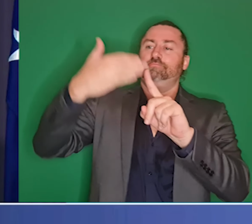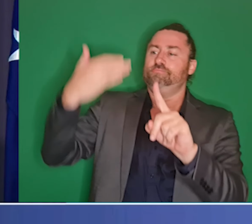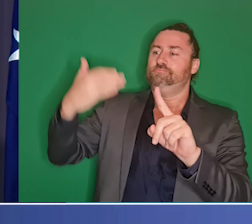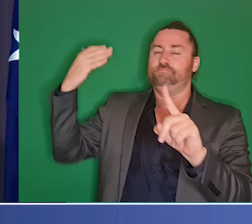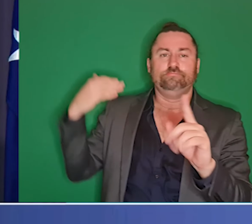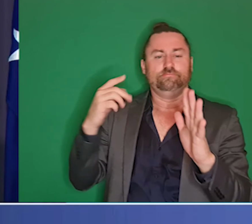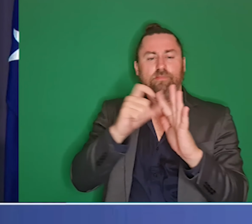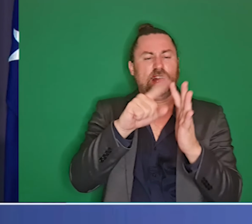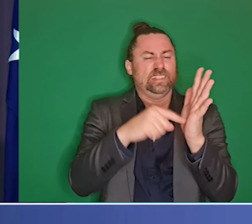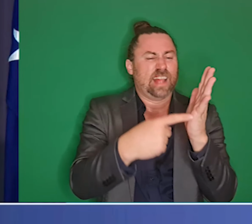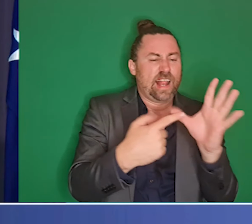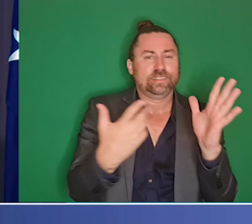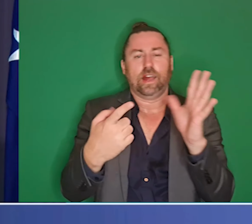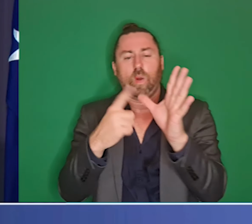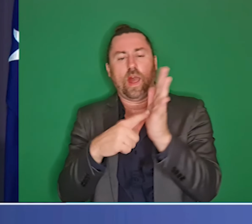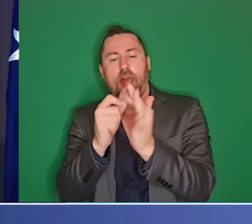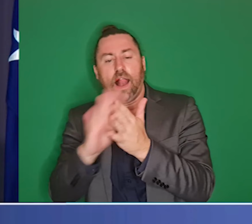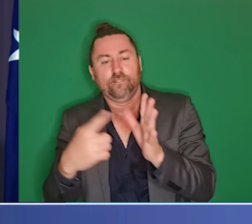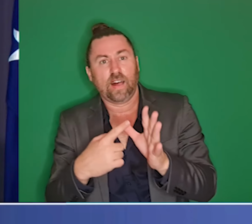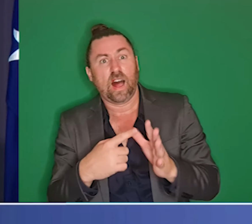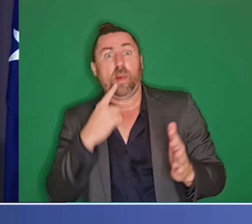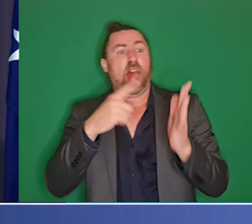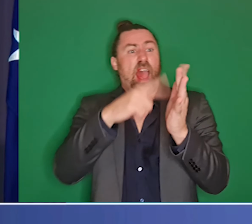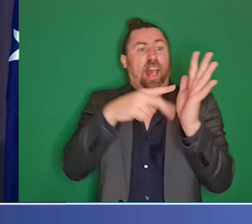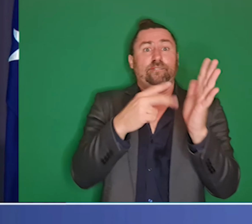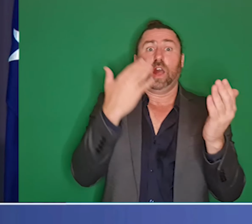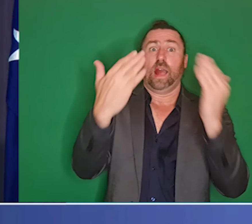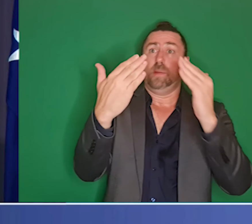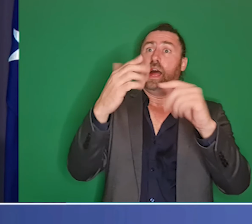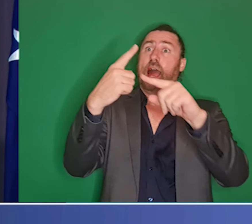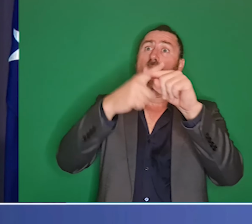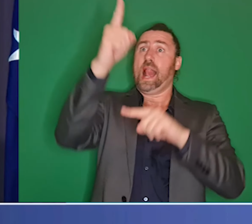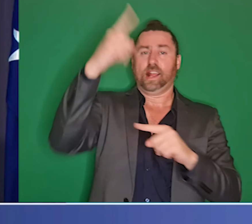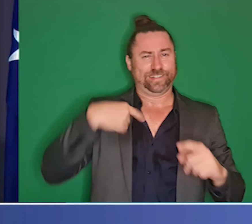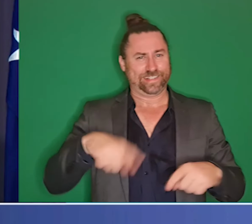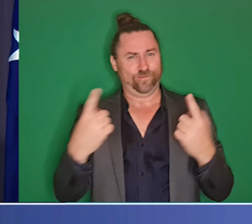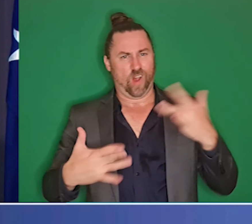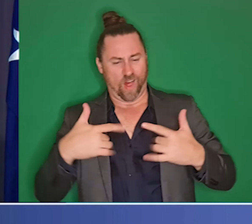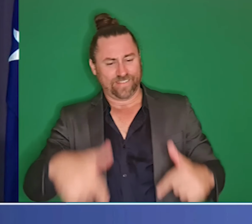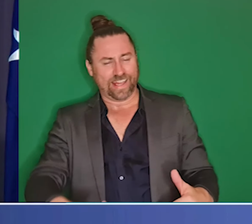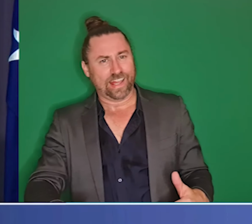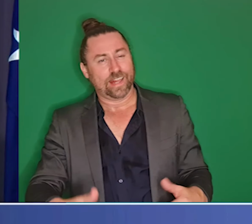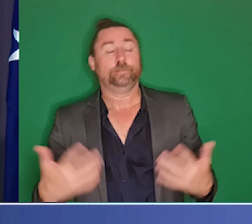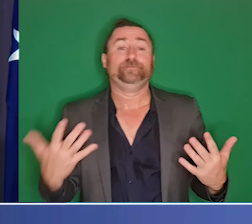We have had a very different experience to the UK, to be honest, since the beginning of the pandemic. So, they will make their decisions.